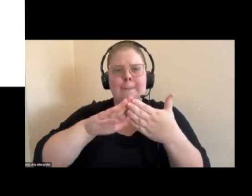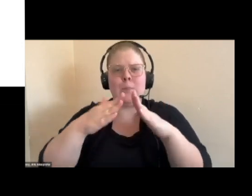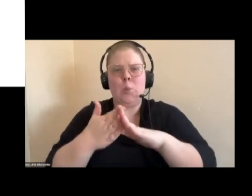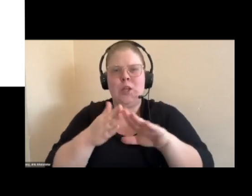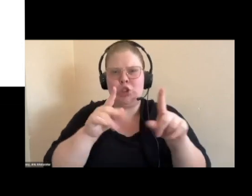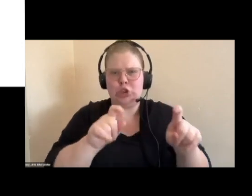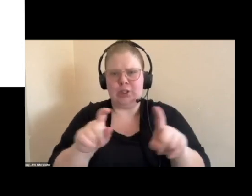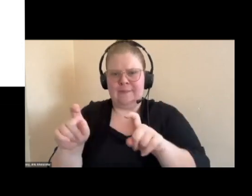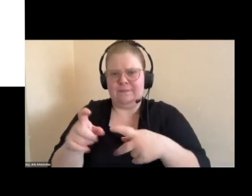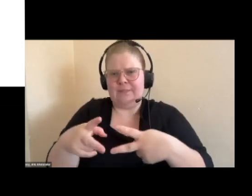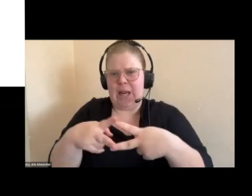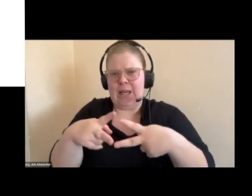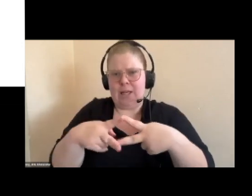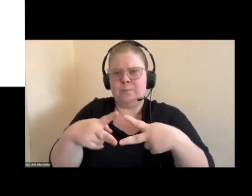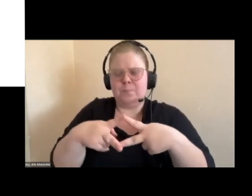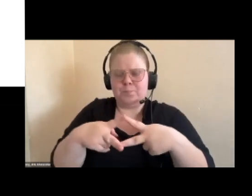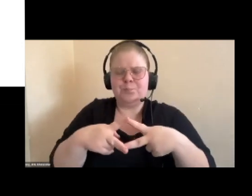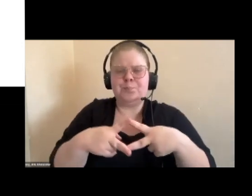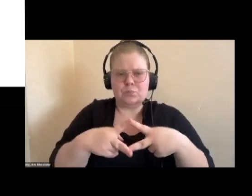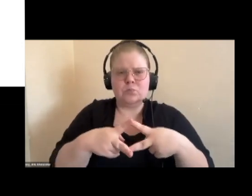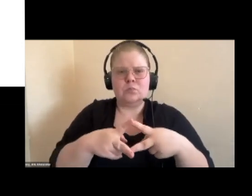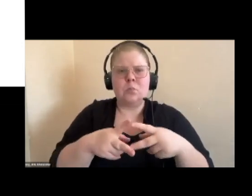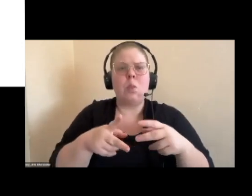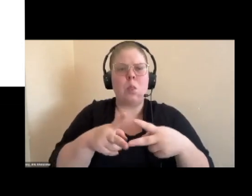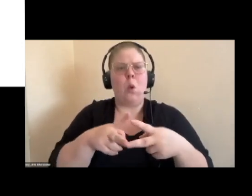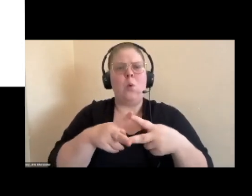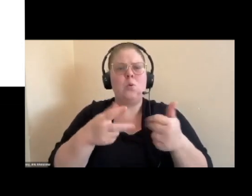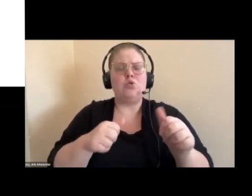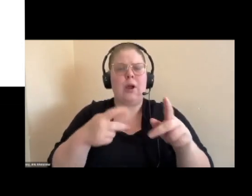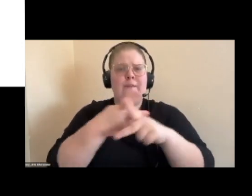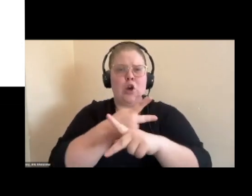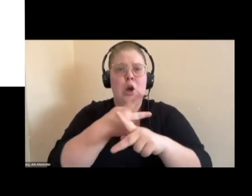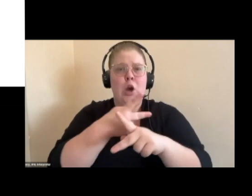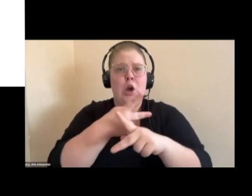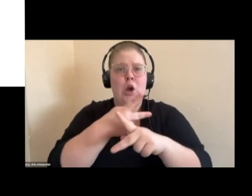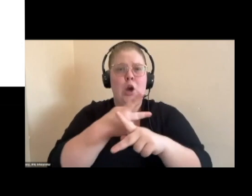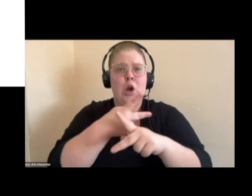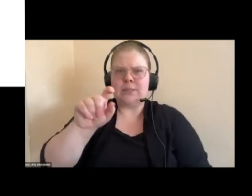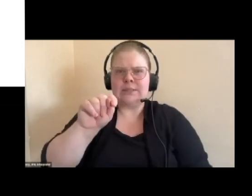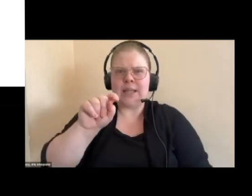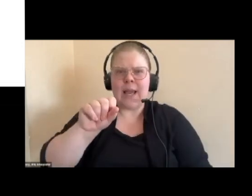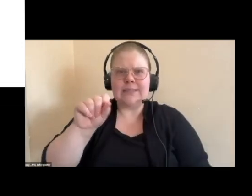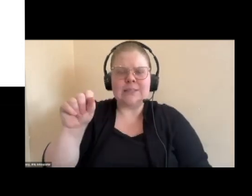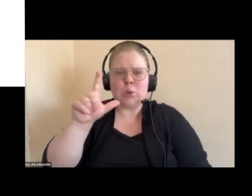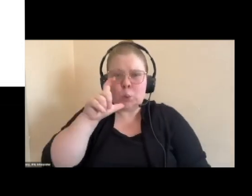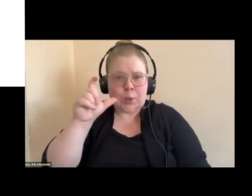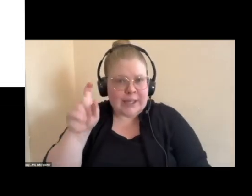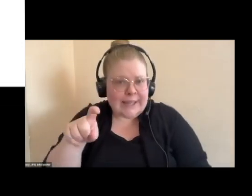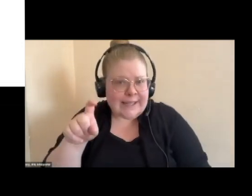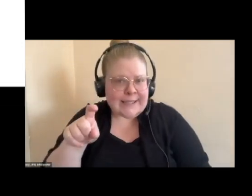identify who needs LTSS broken down by race and ethnicity.